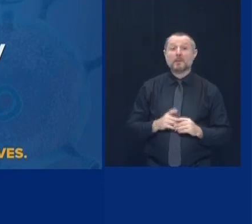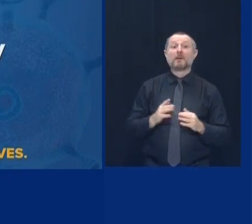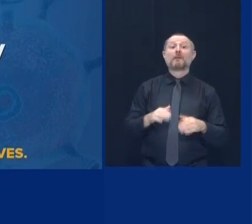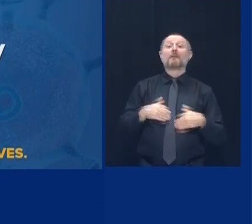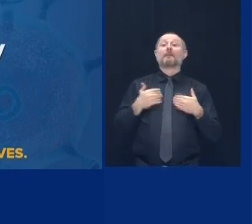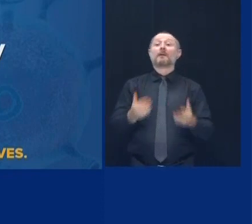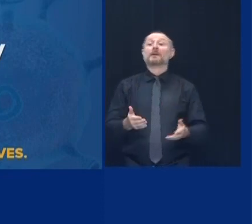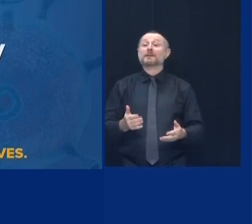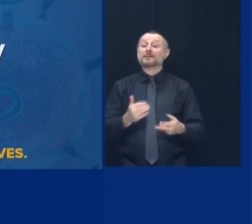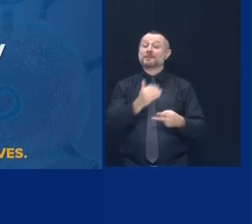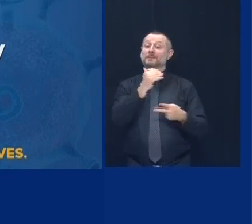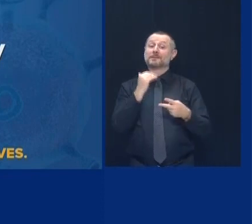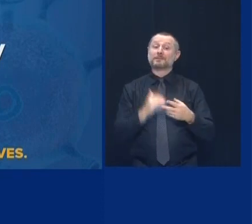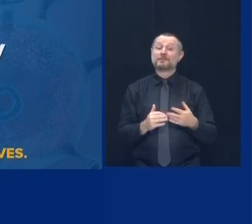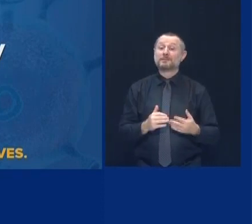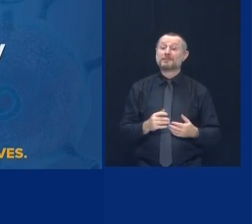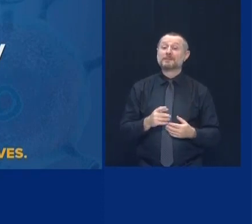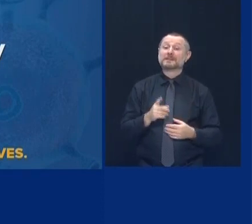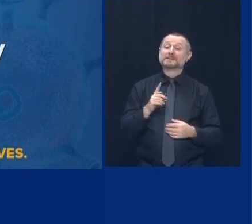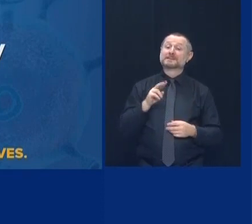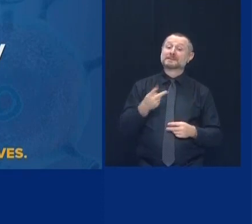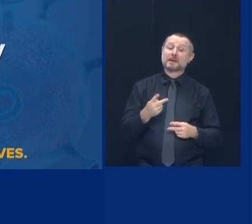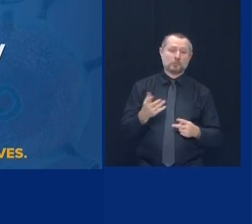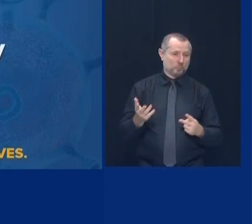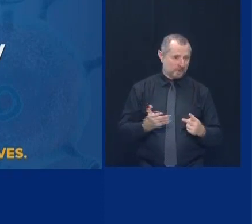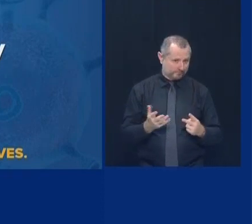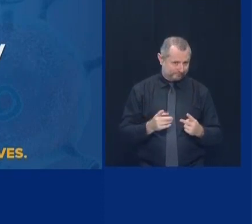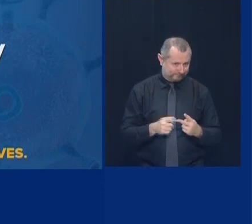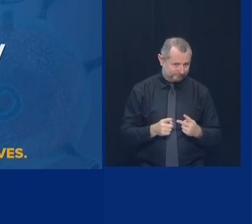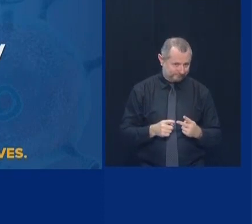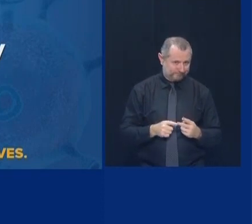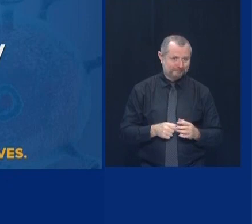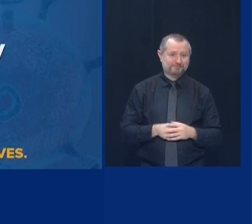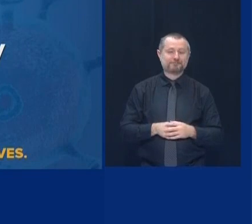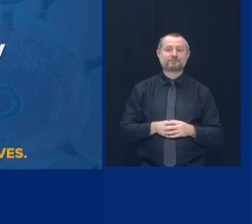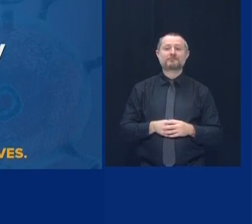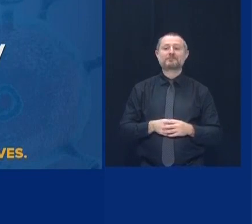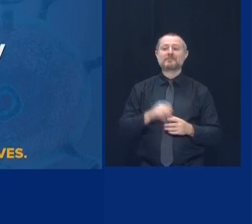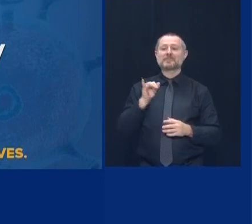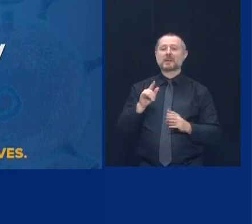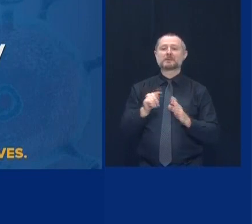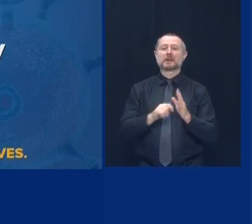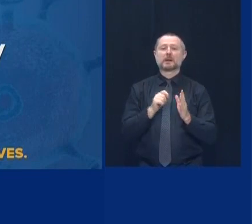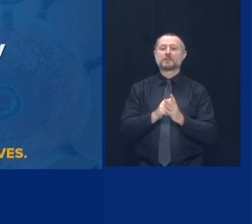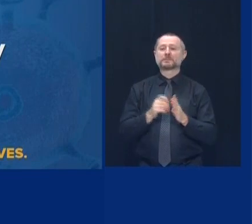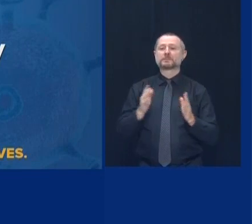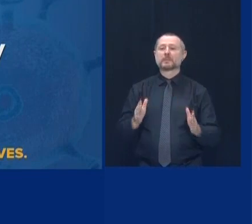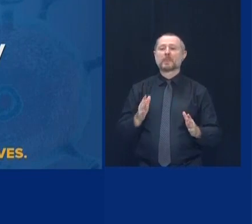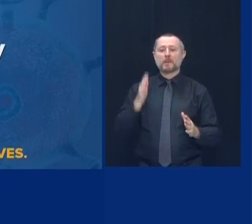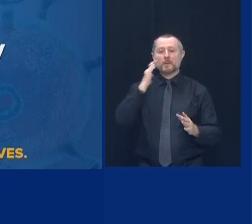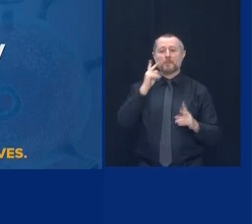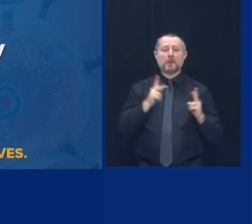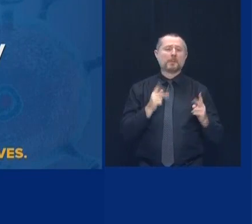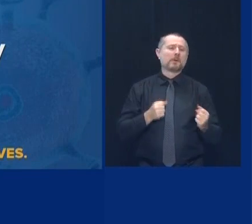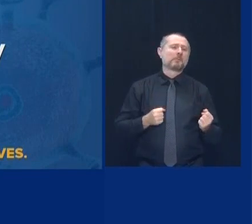THE HOSPITAL. SO DECEMBER 1st AND 10th, YOU WILL SEE THE RESULTS OF